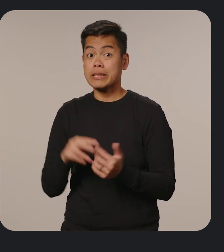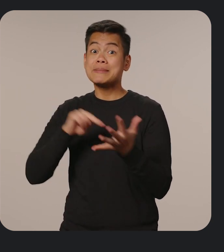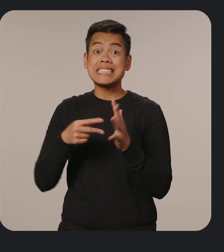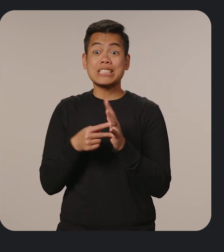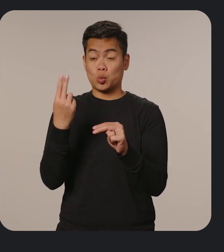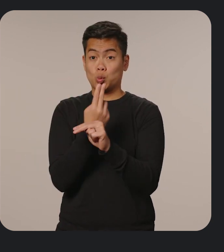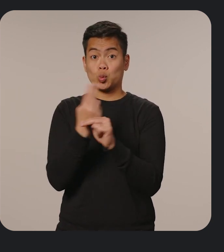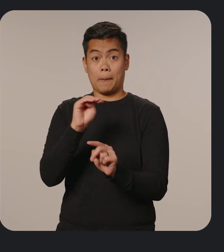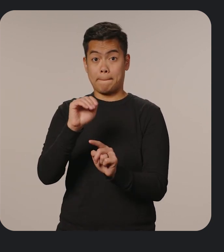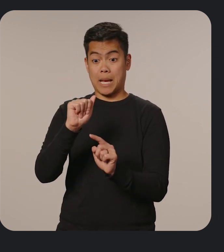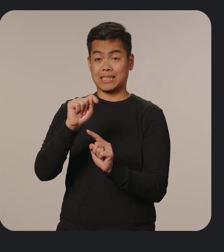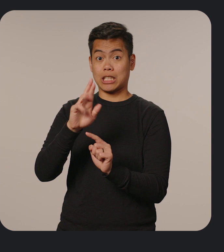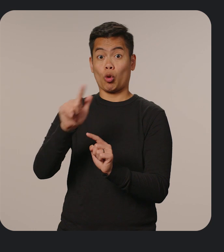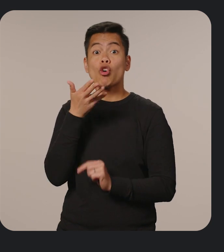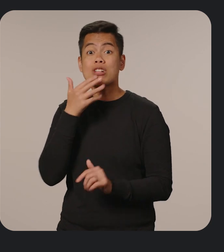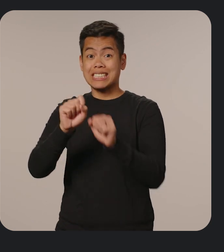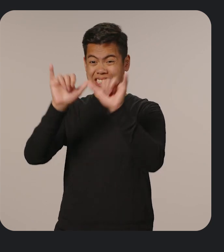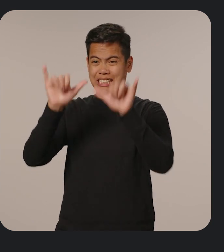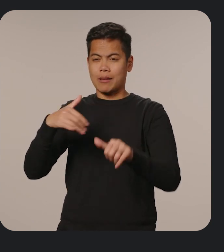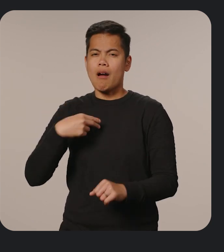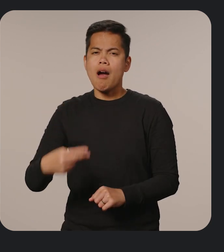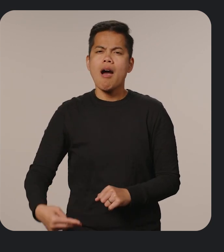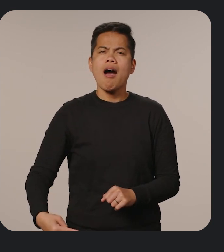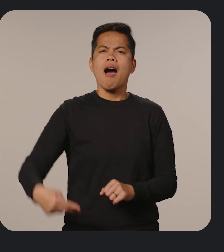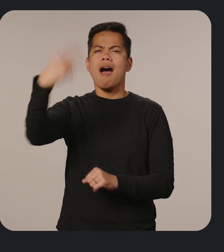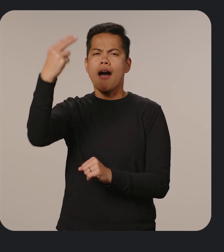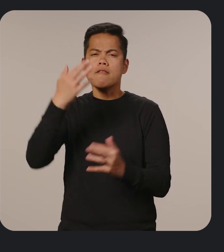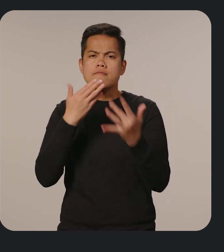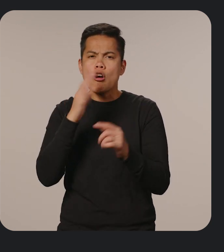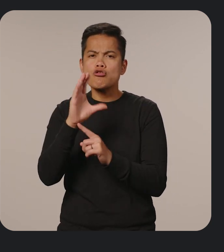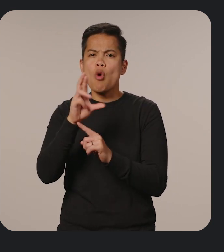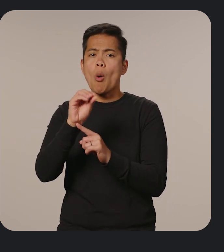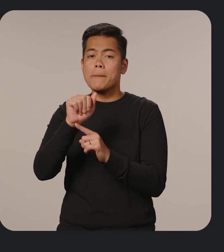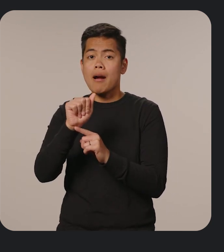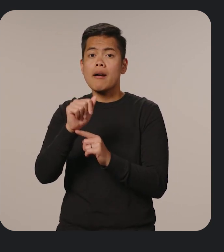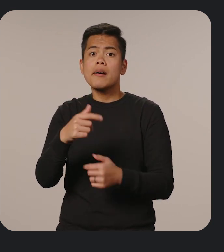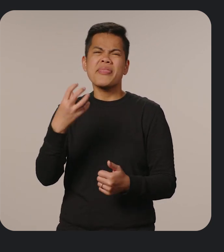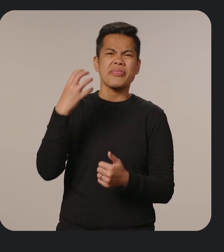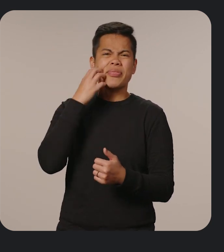we produce a wider range of colors that are accurate to your brand's custom schemes, resulting